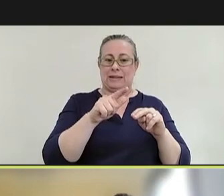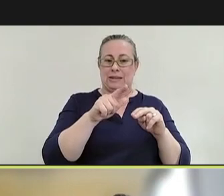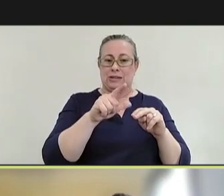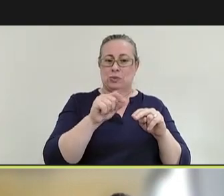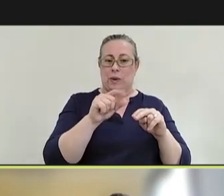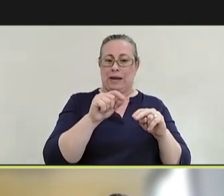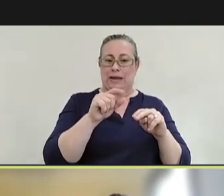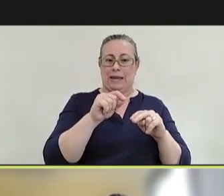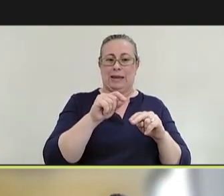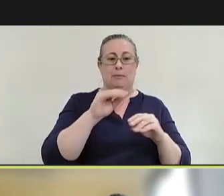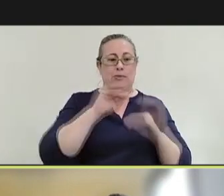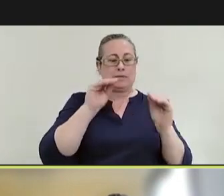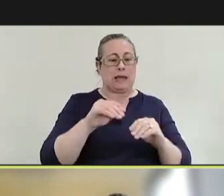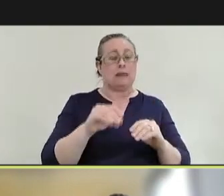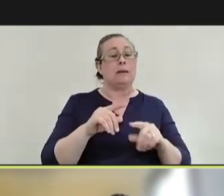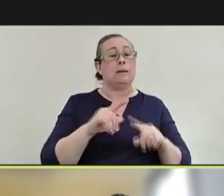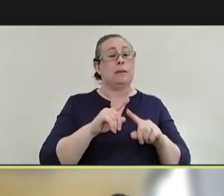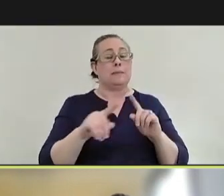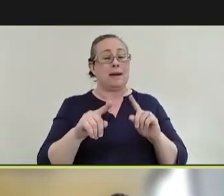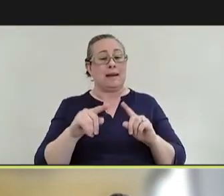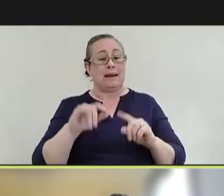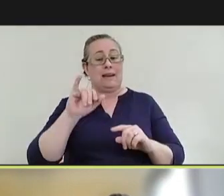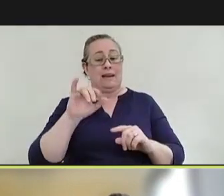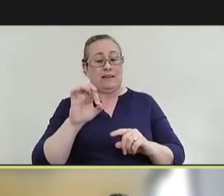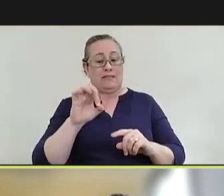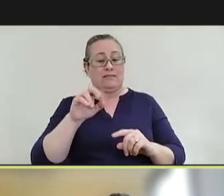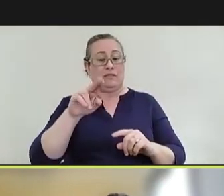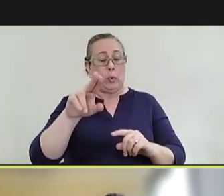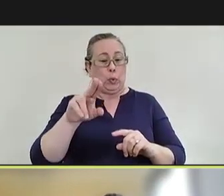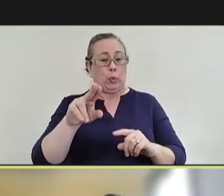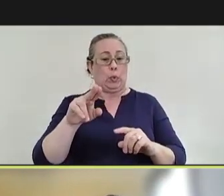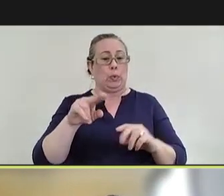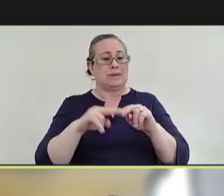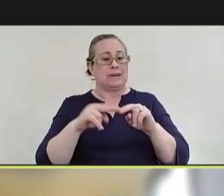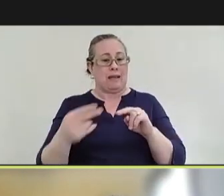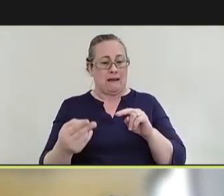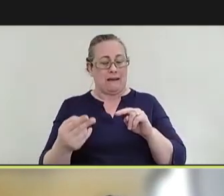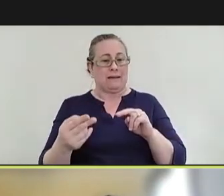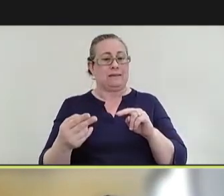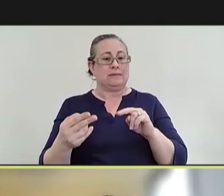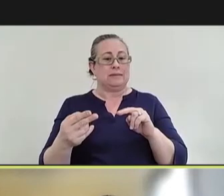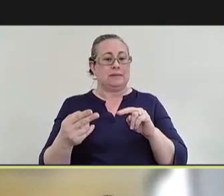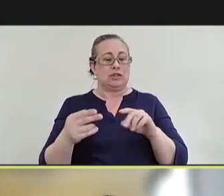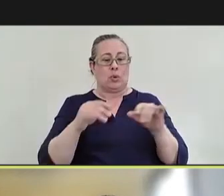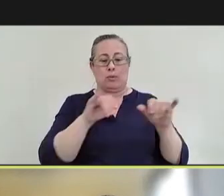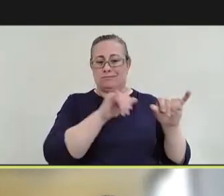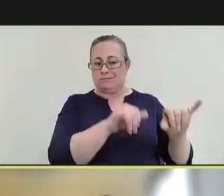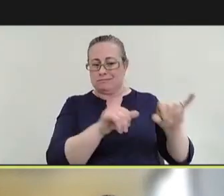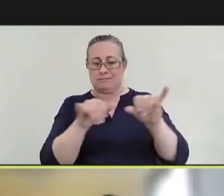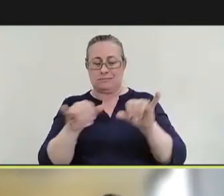was a decline of 11 percent from the prior year. So it's the same exact timing in terms of what's